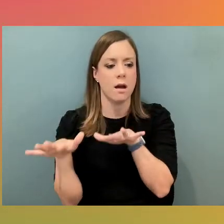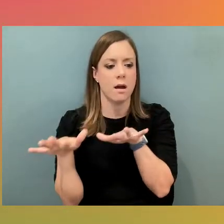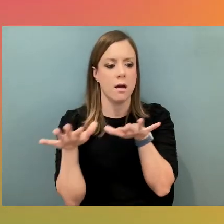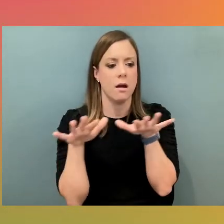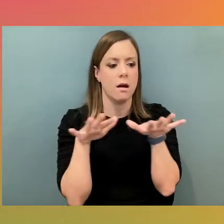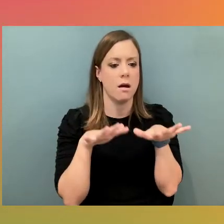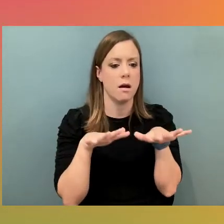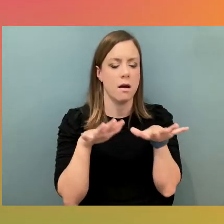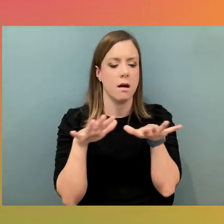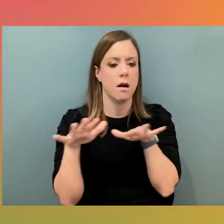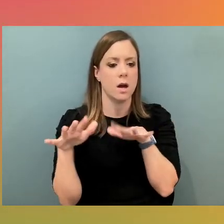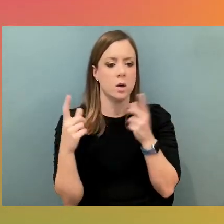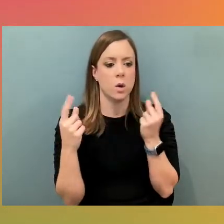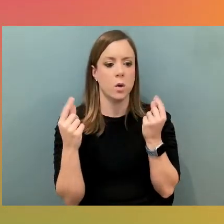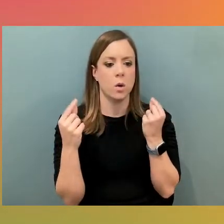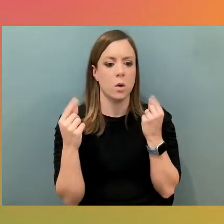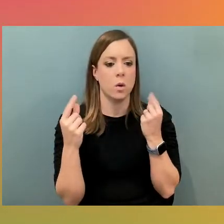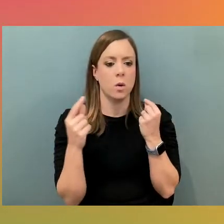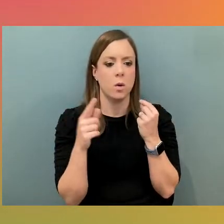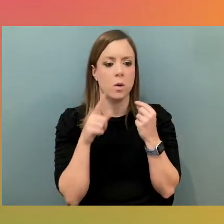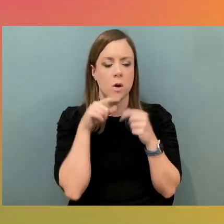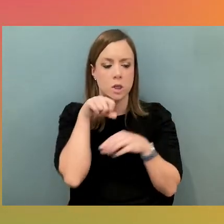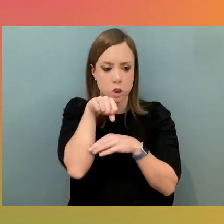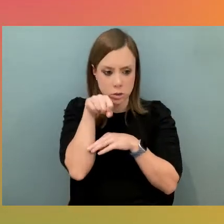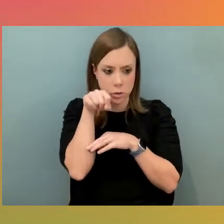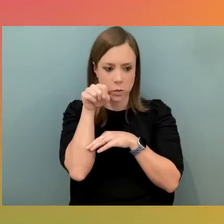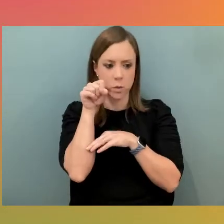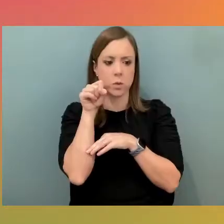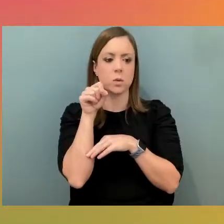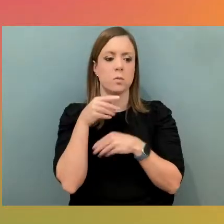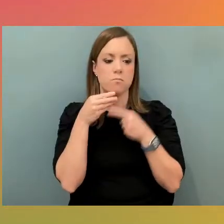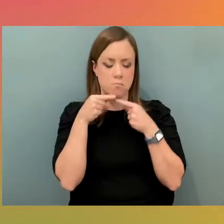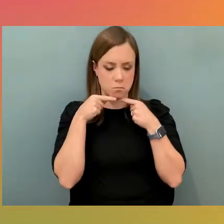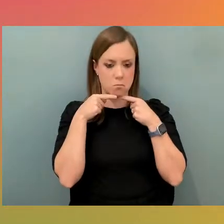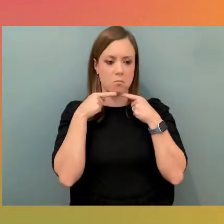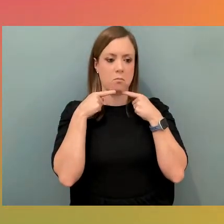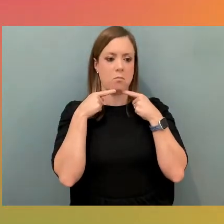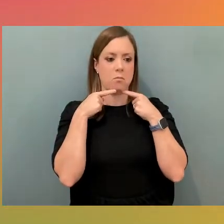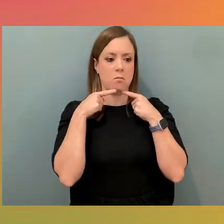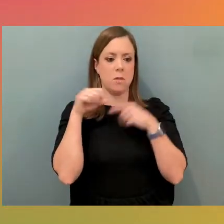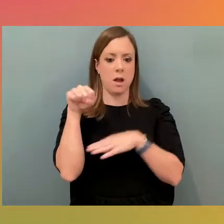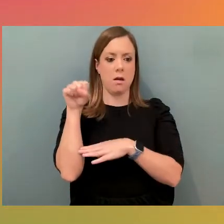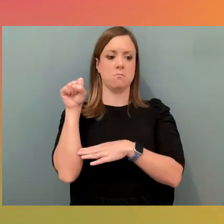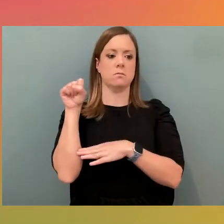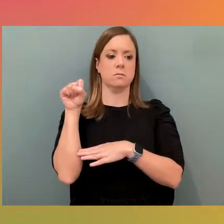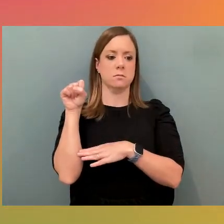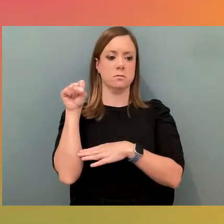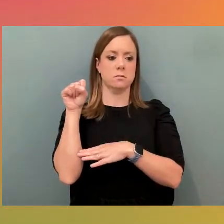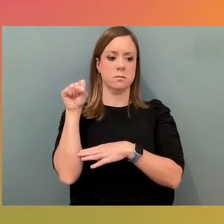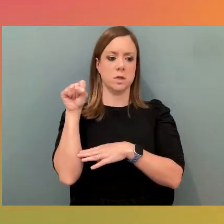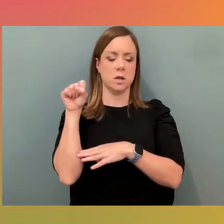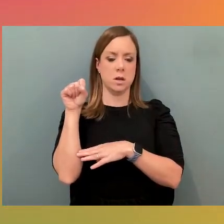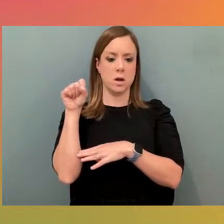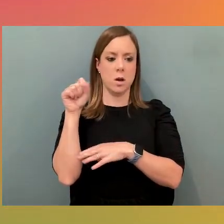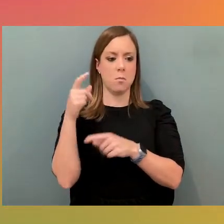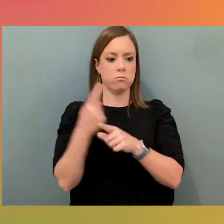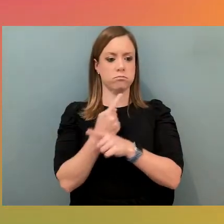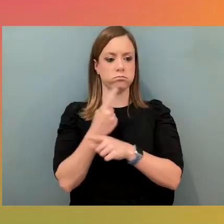YOUR JAW.